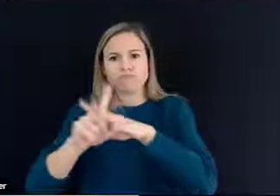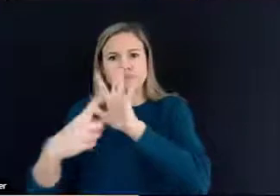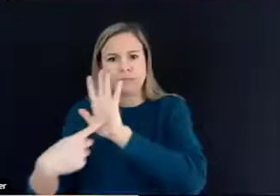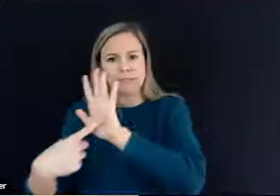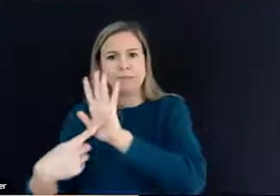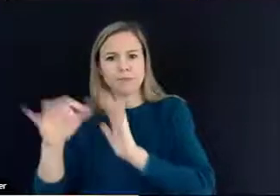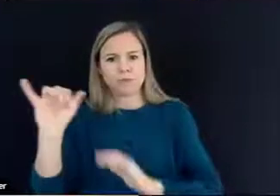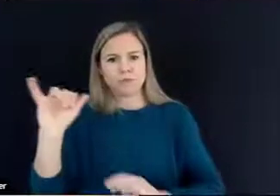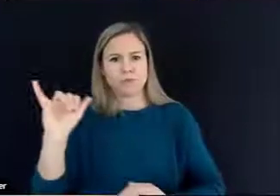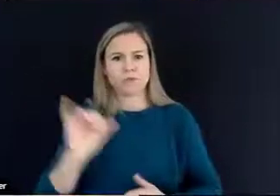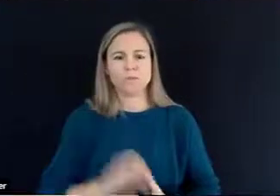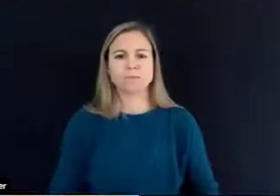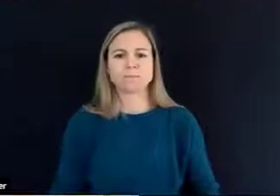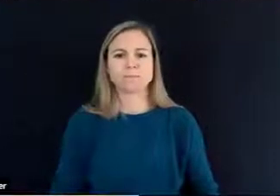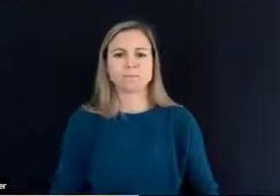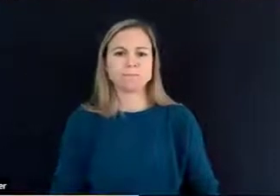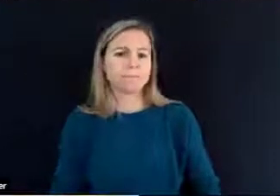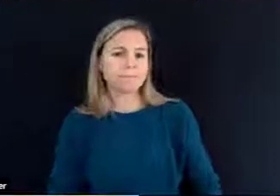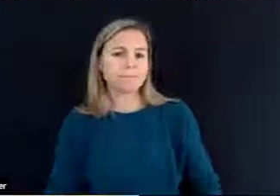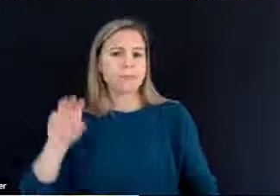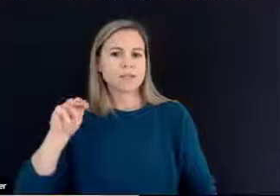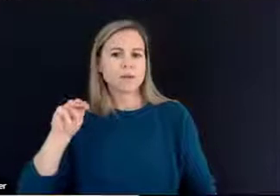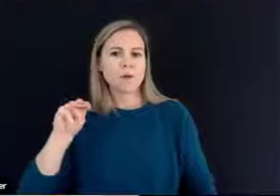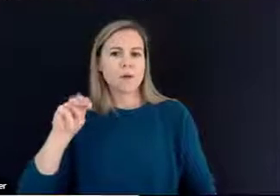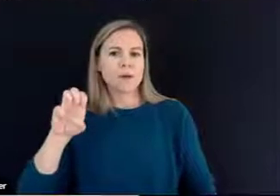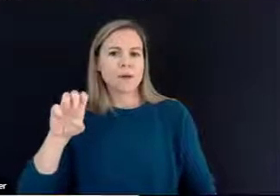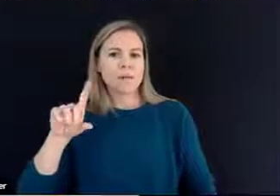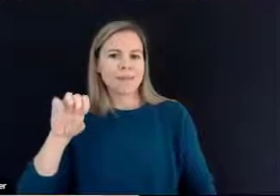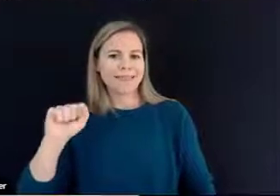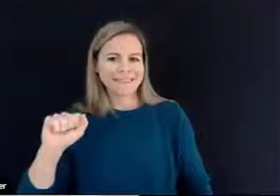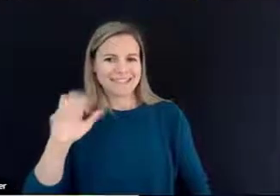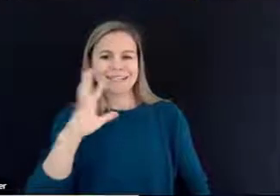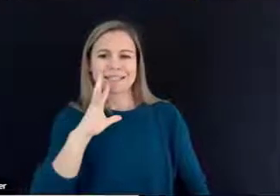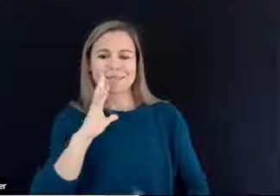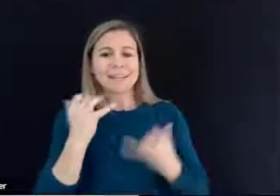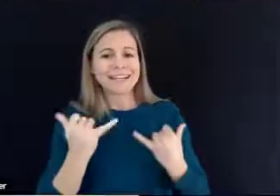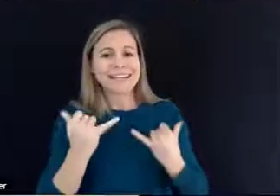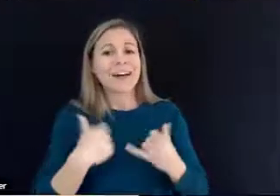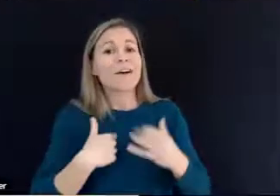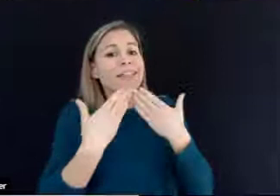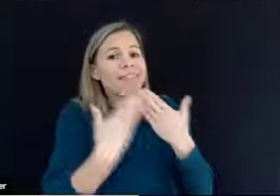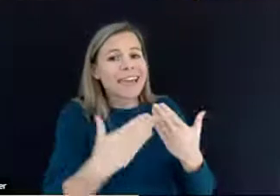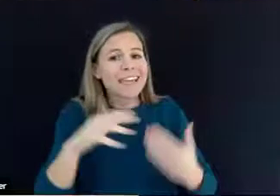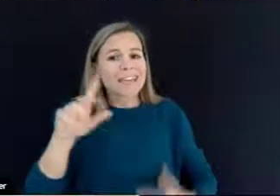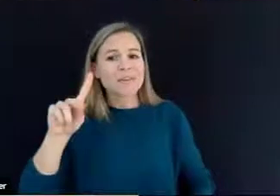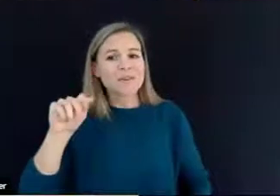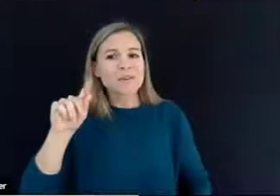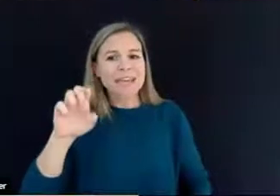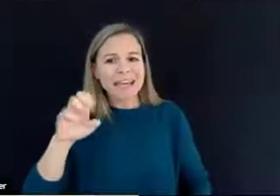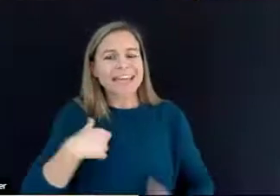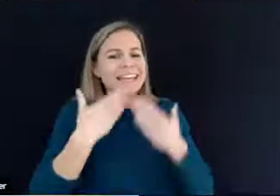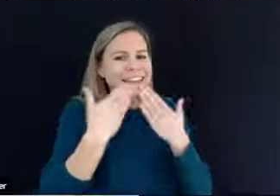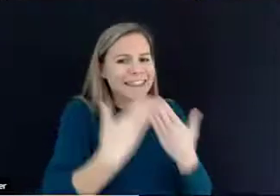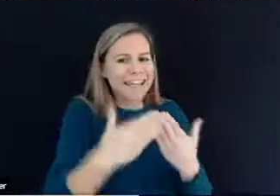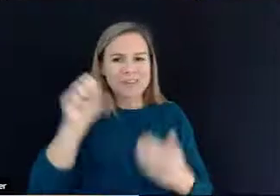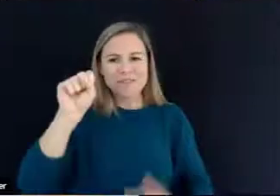Thanks Katie for getting us kicked off, and thank you to the Southeast DeafBlind Projects for having us today,